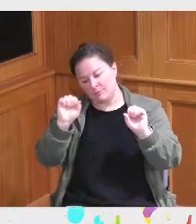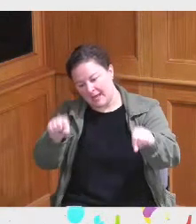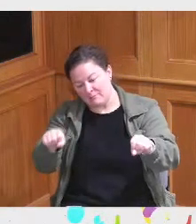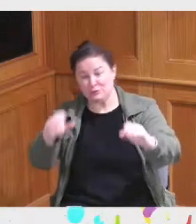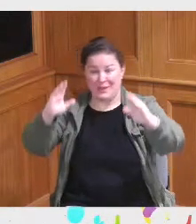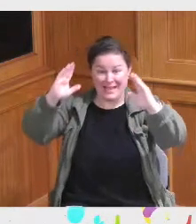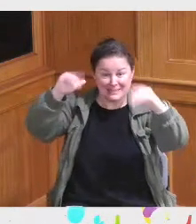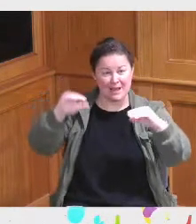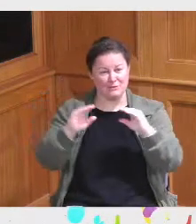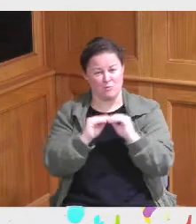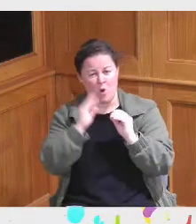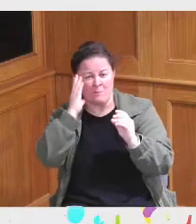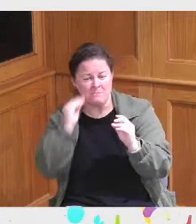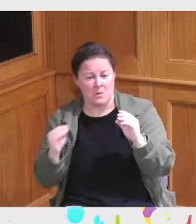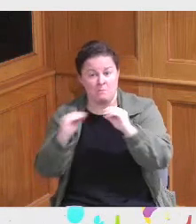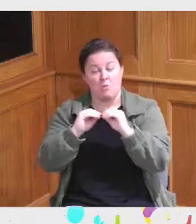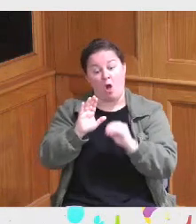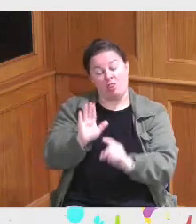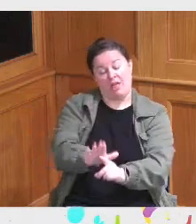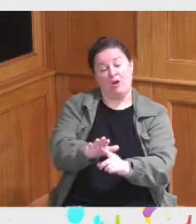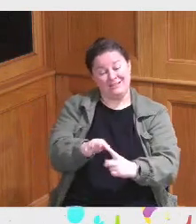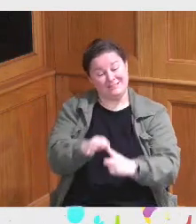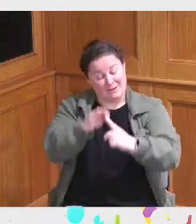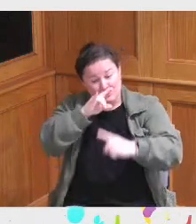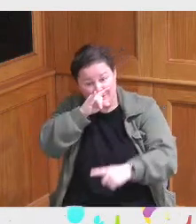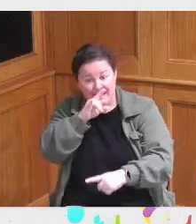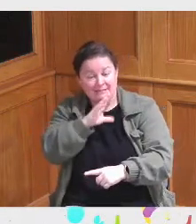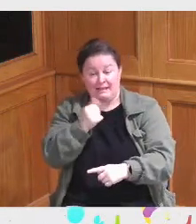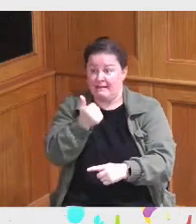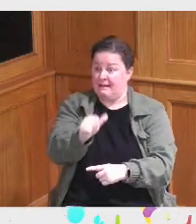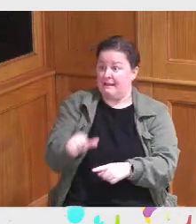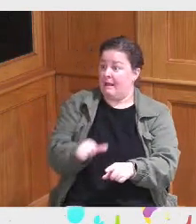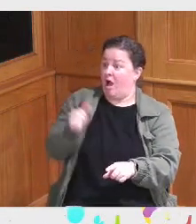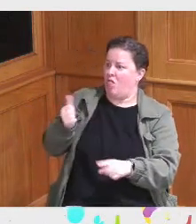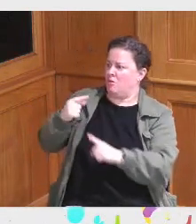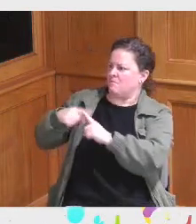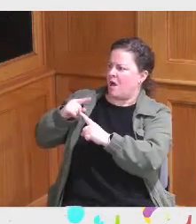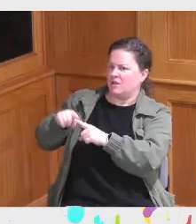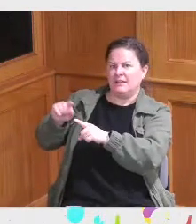are special in a great way and any positive thing that other children can experience they can too